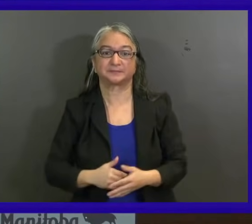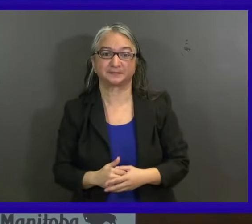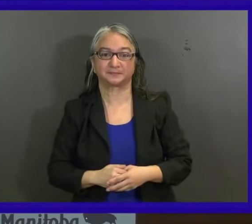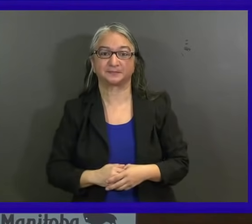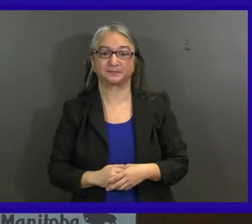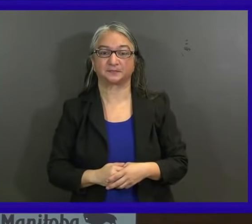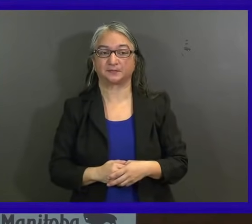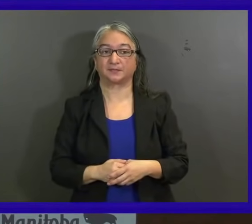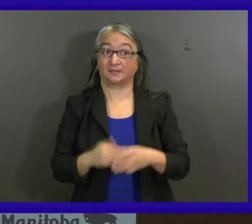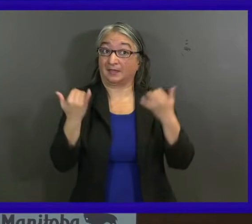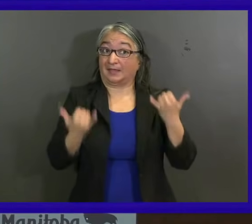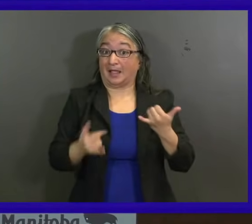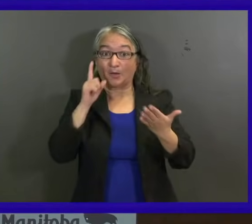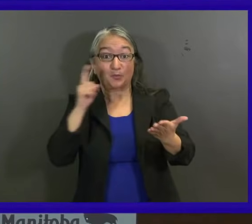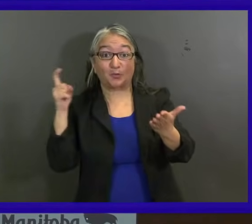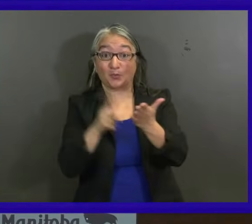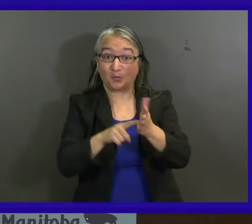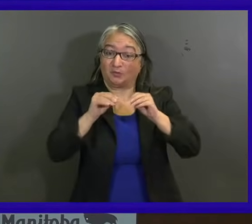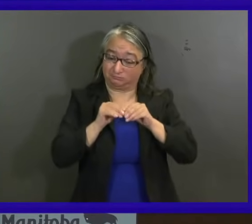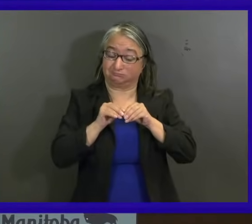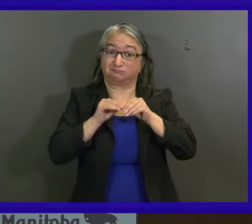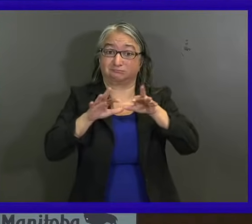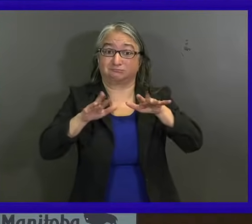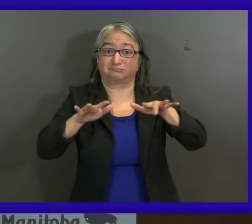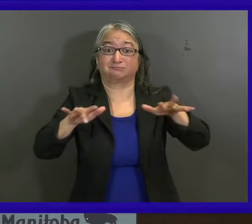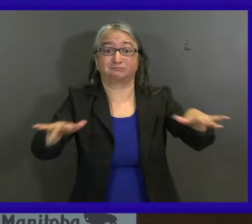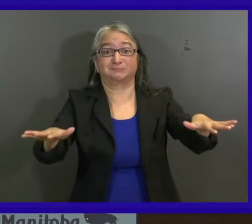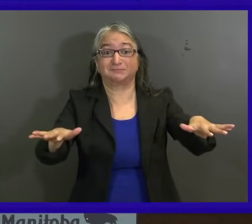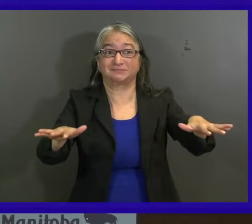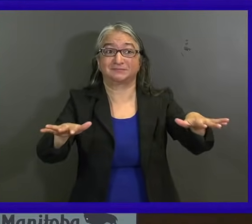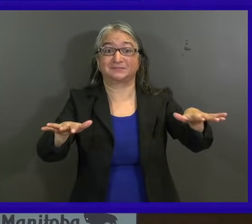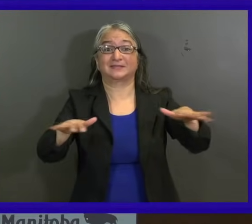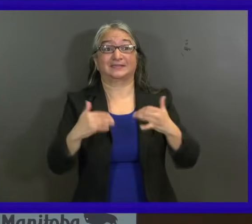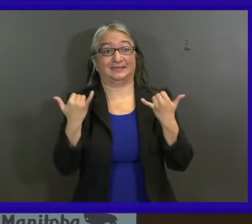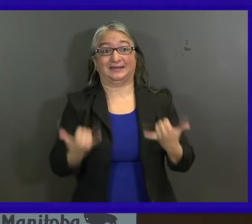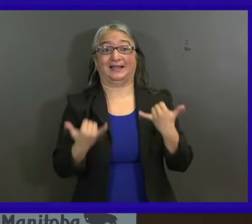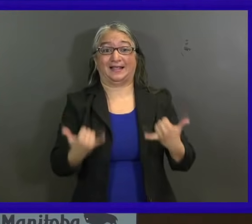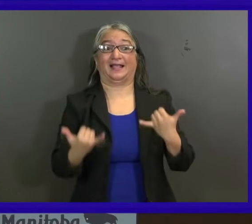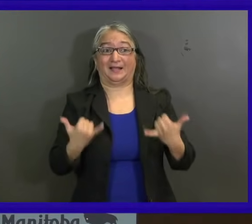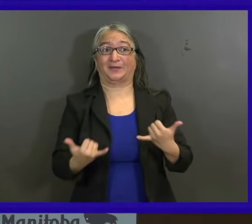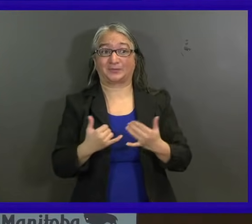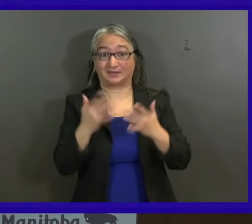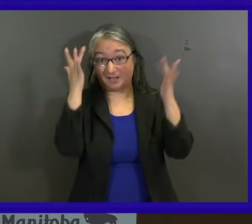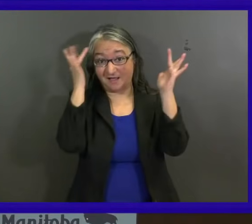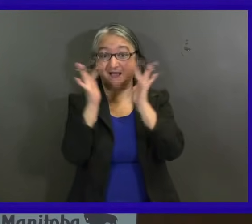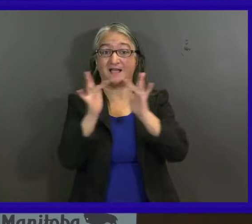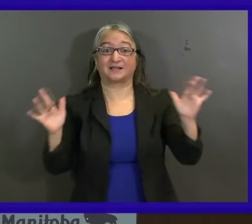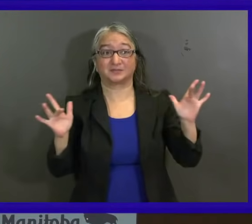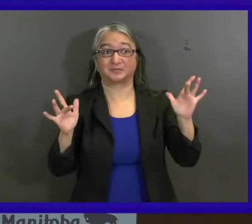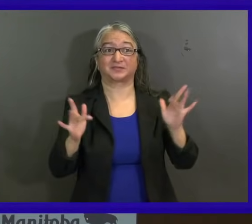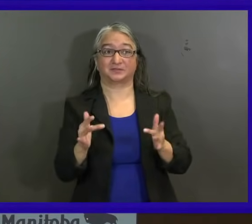province are placing increase in pressures on our health system case counts and hospitalizations are